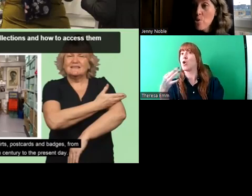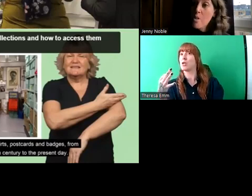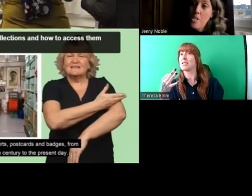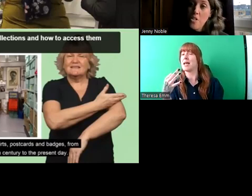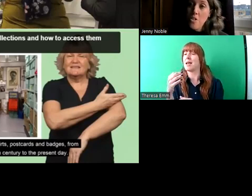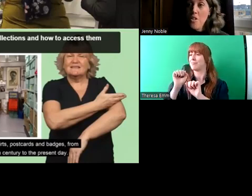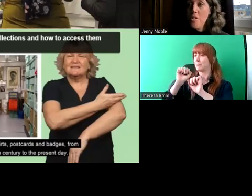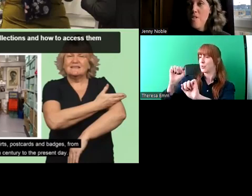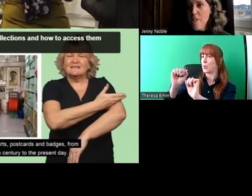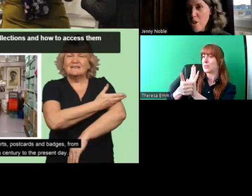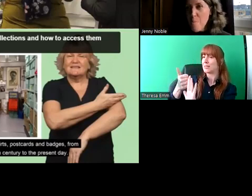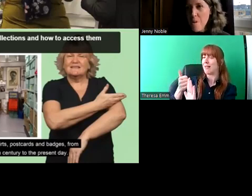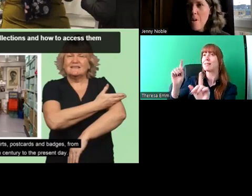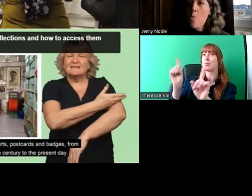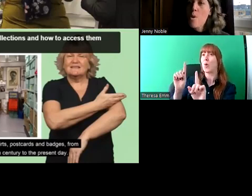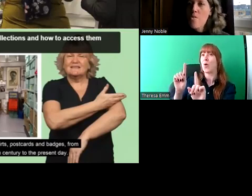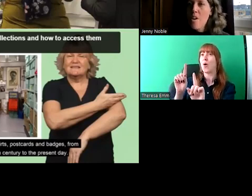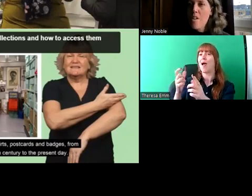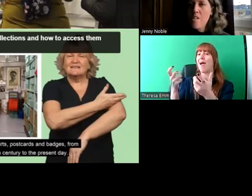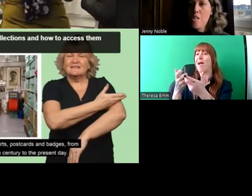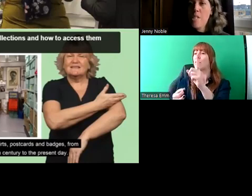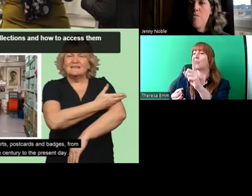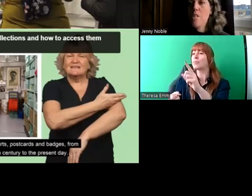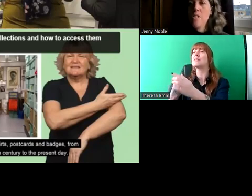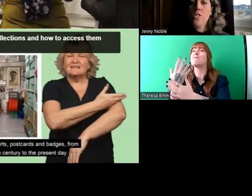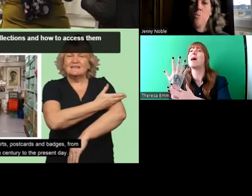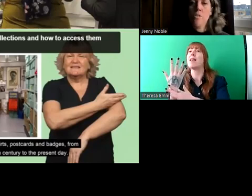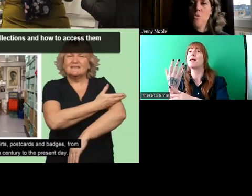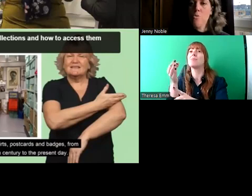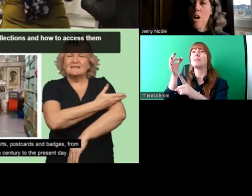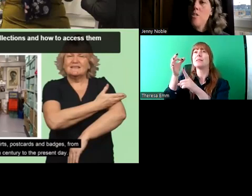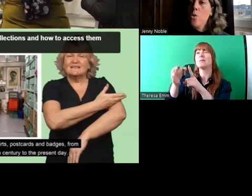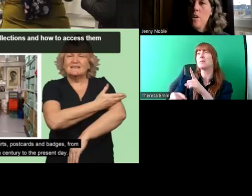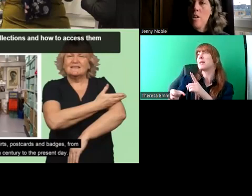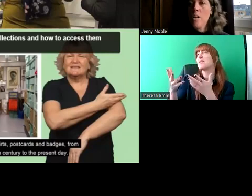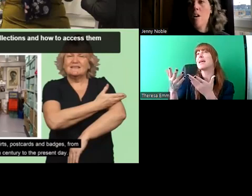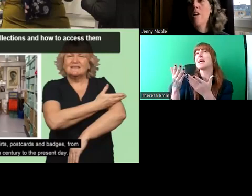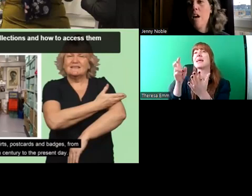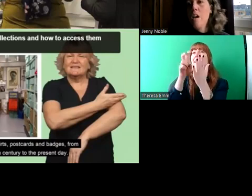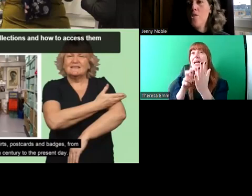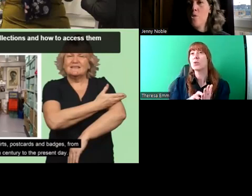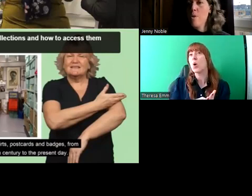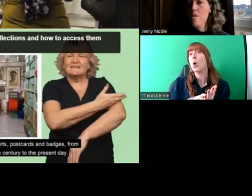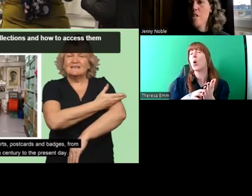also want to develop, whether that is specifically to do with cataloguing in archives, or whether it